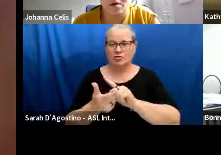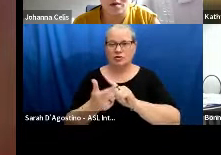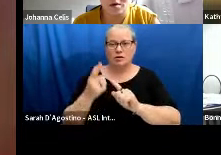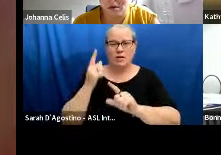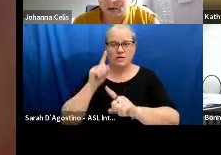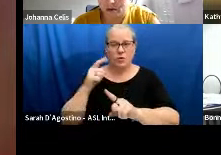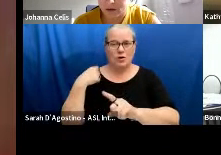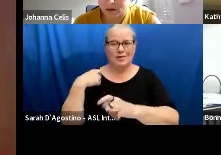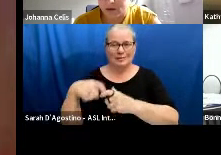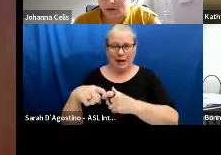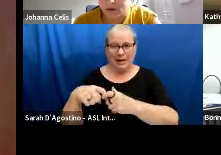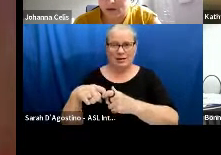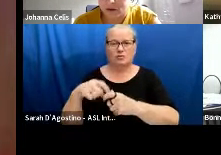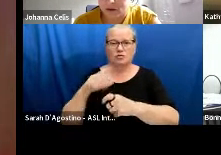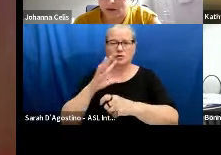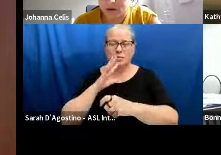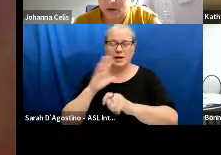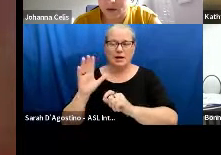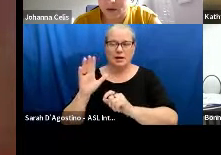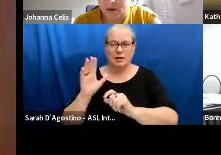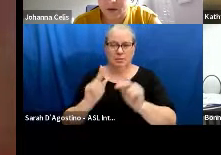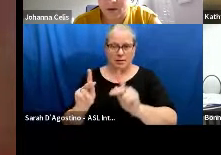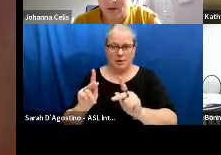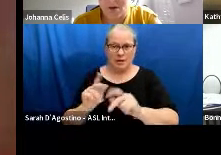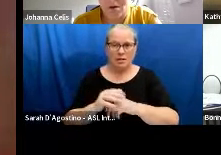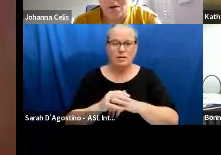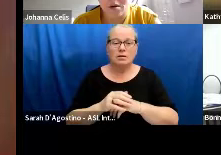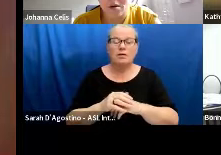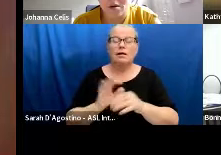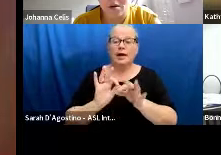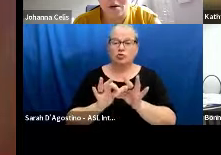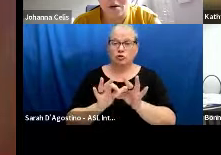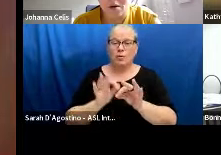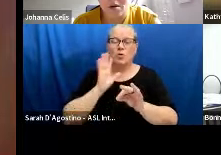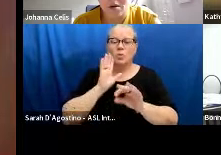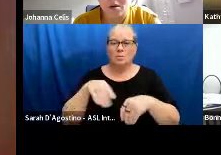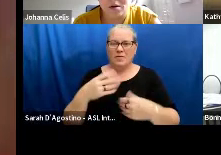comments our interpreter will provide these instructions in spanish before we enable